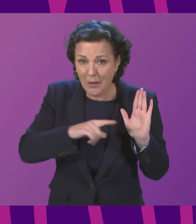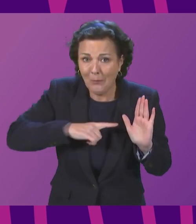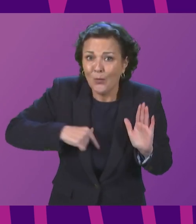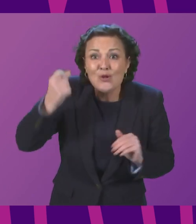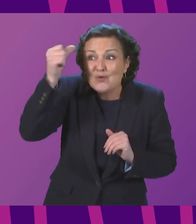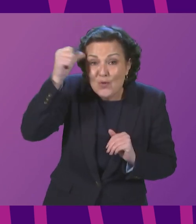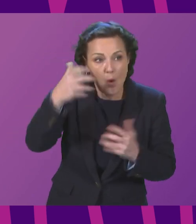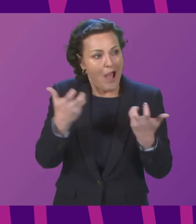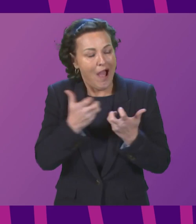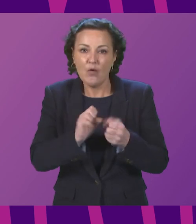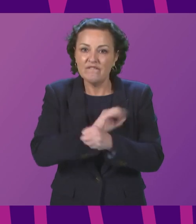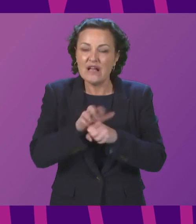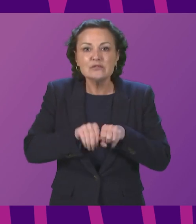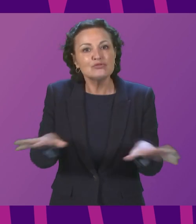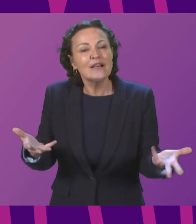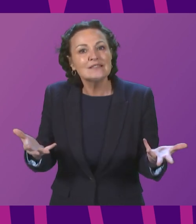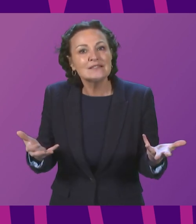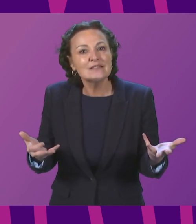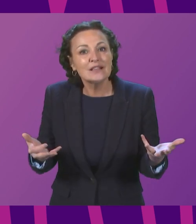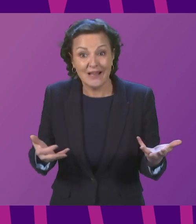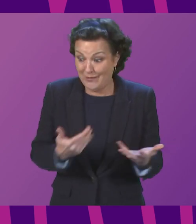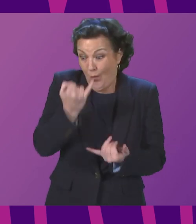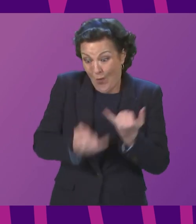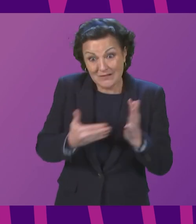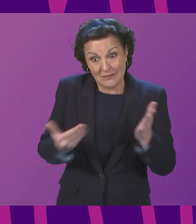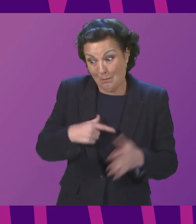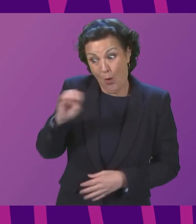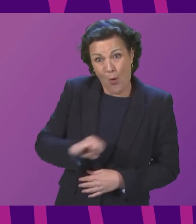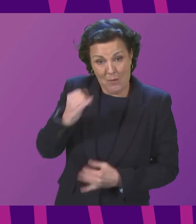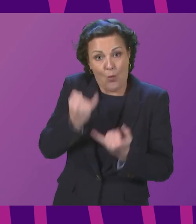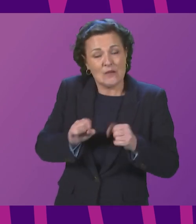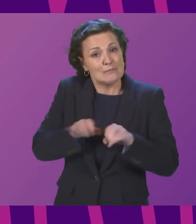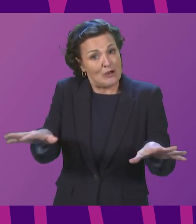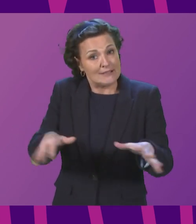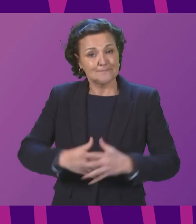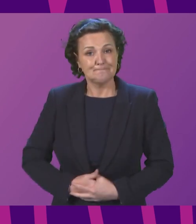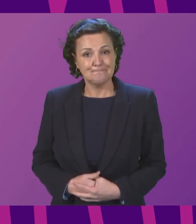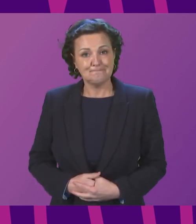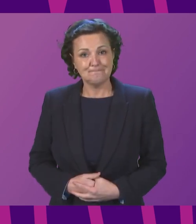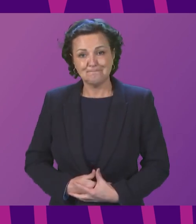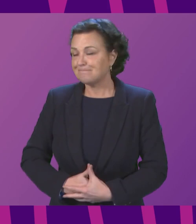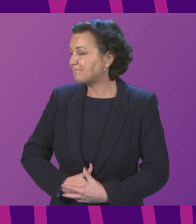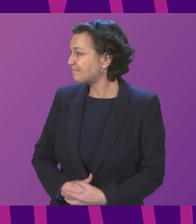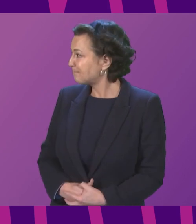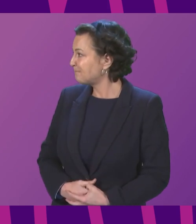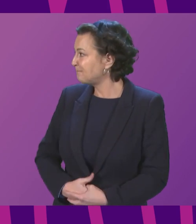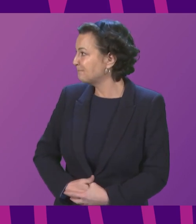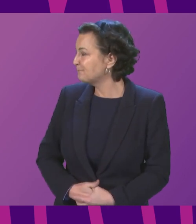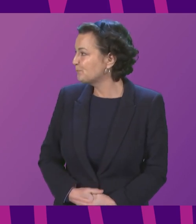given its greater transmissibility, the risk that is presented by the spread of omicron.